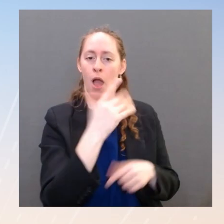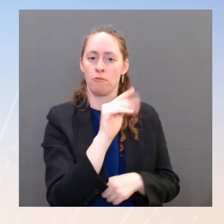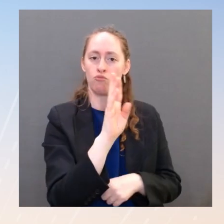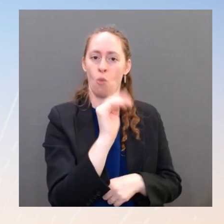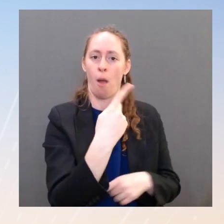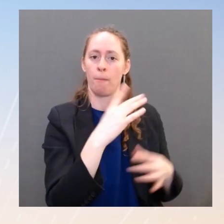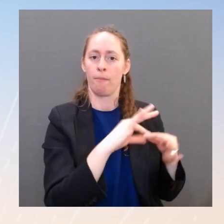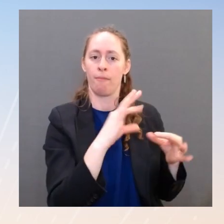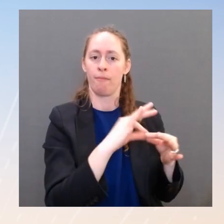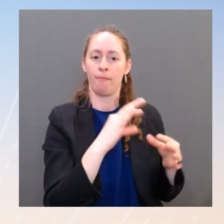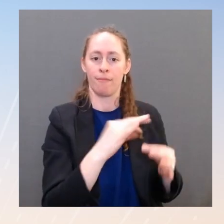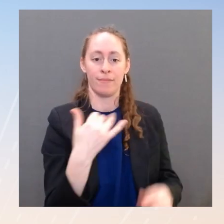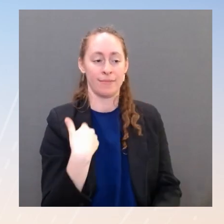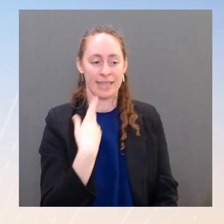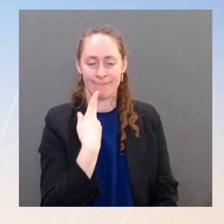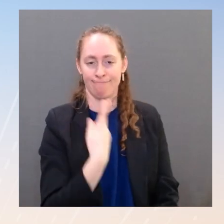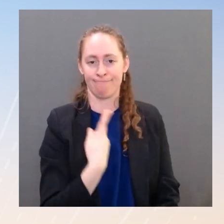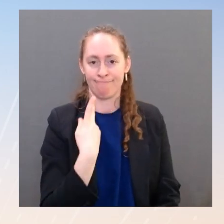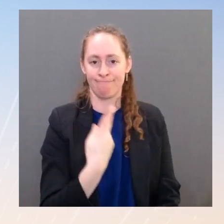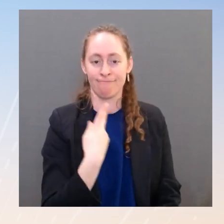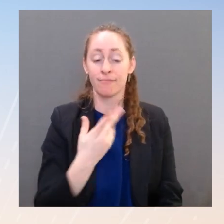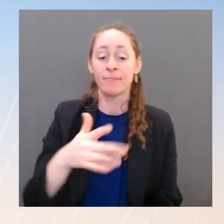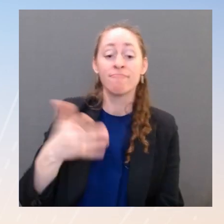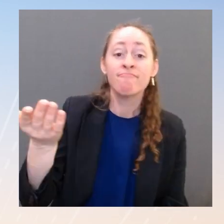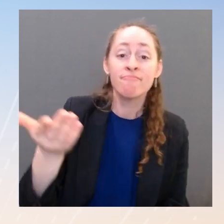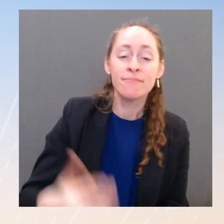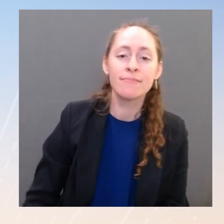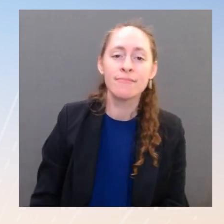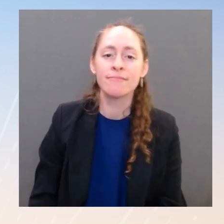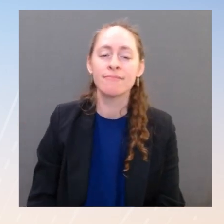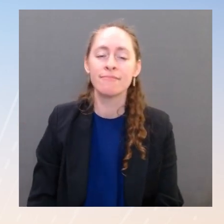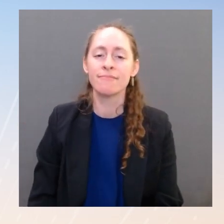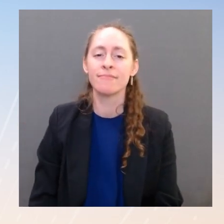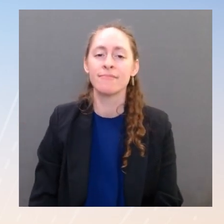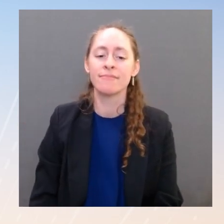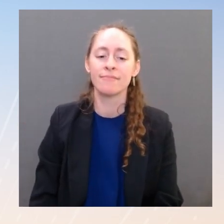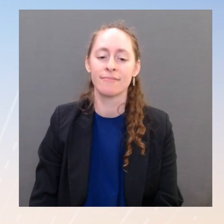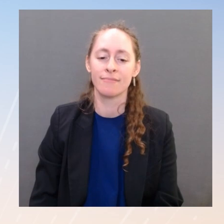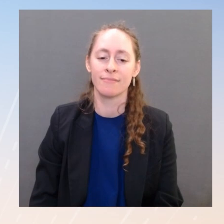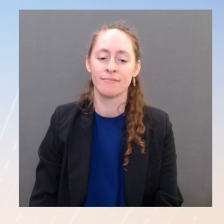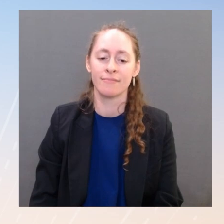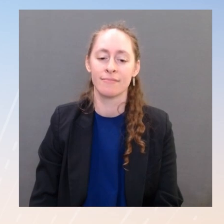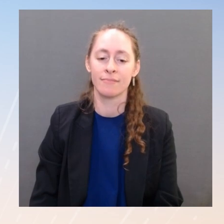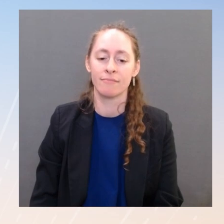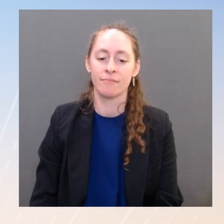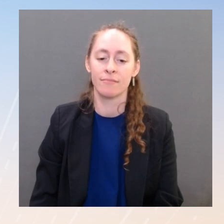Last year, Ron Klain told us that the memo was being done by the Education Department on whether or not the President